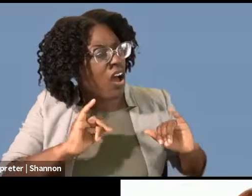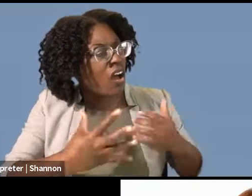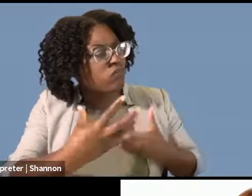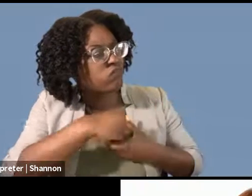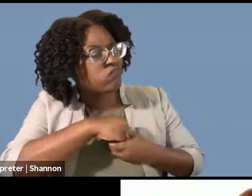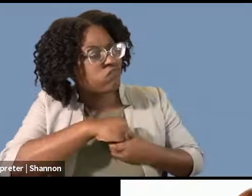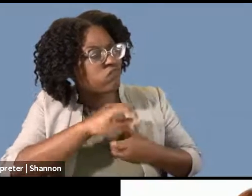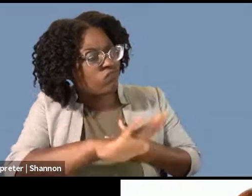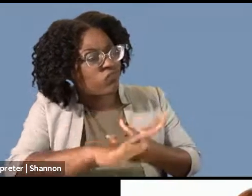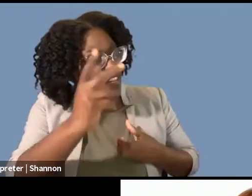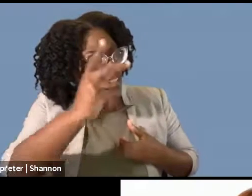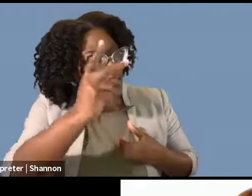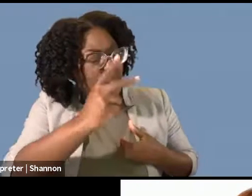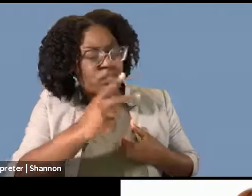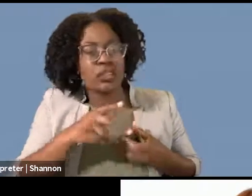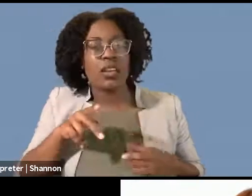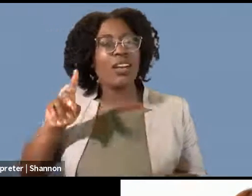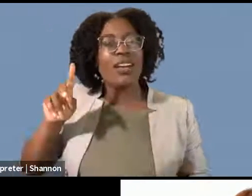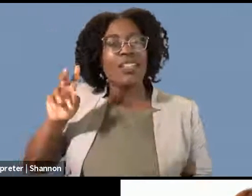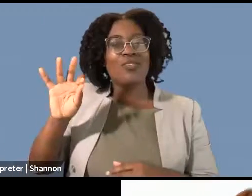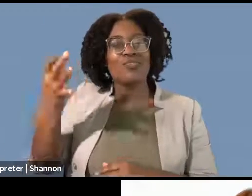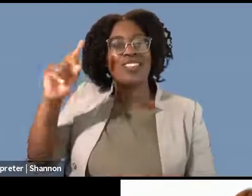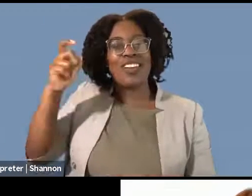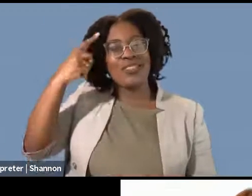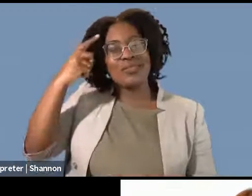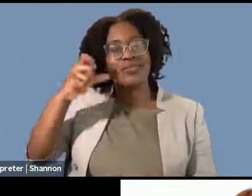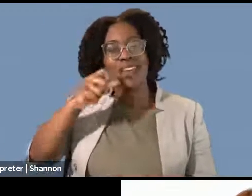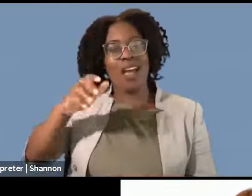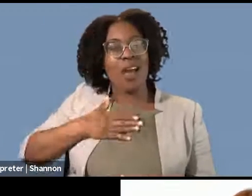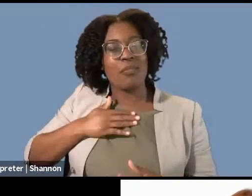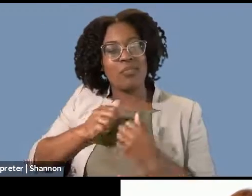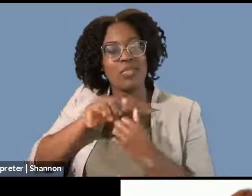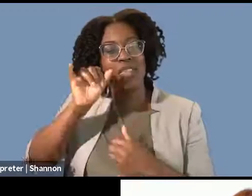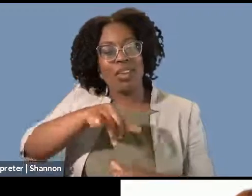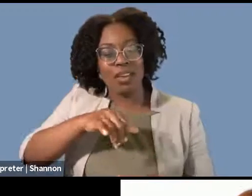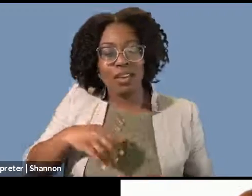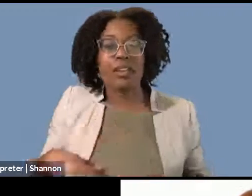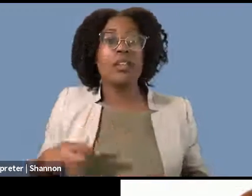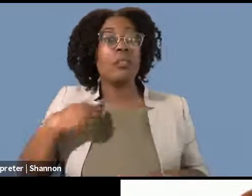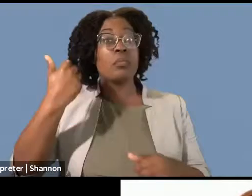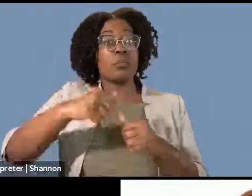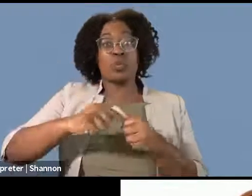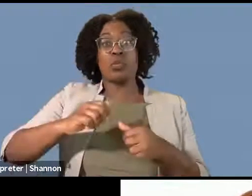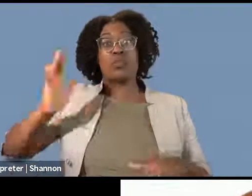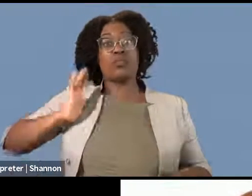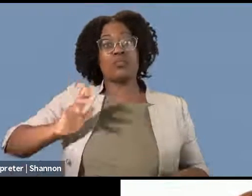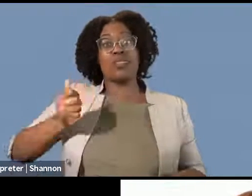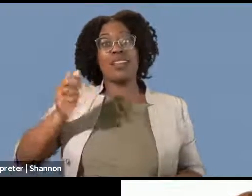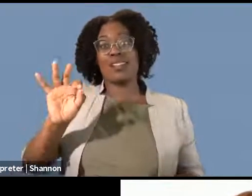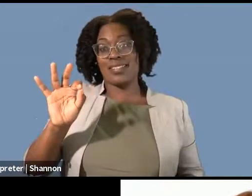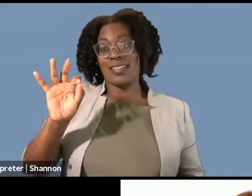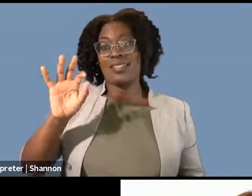things to understanding these issues was a 1995 movie called lion or hate in French and